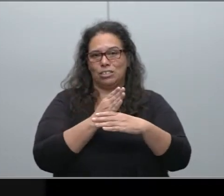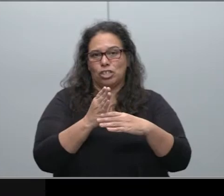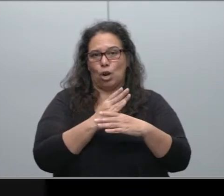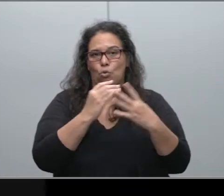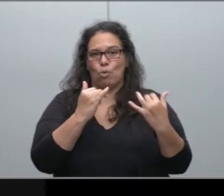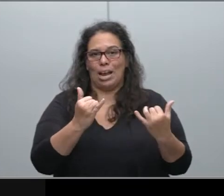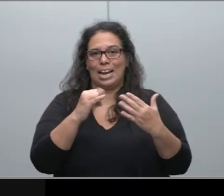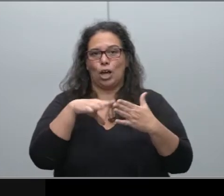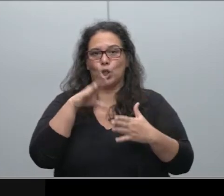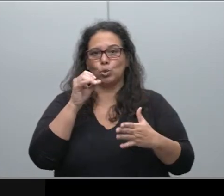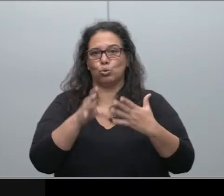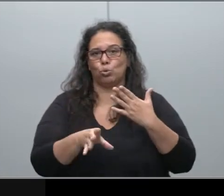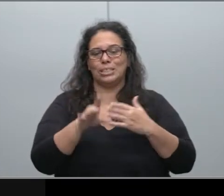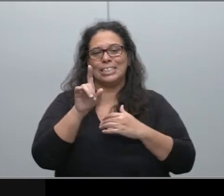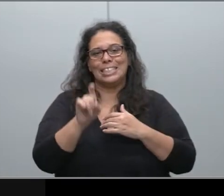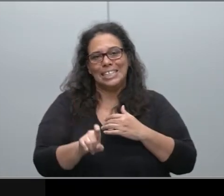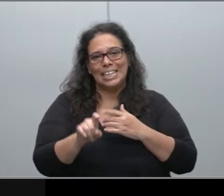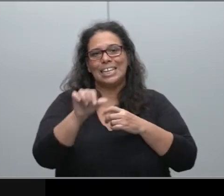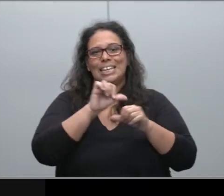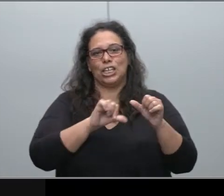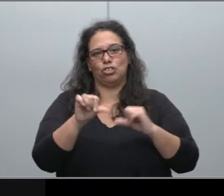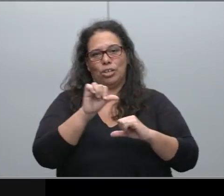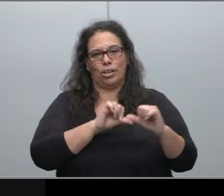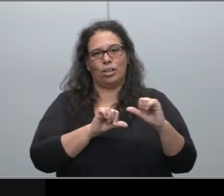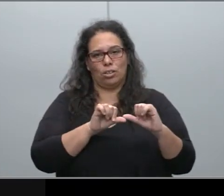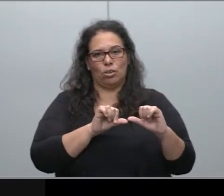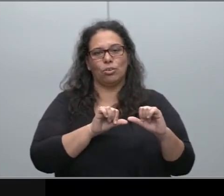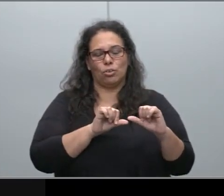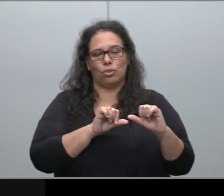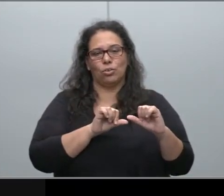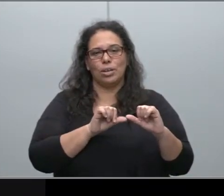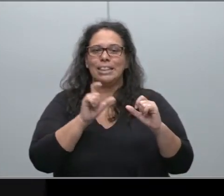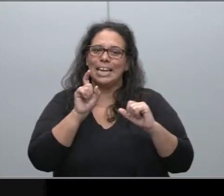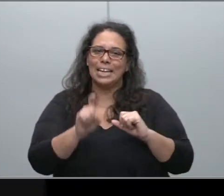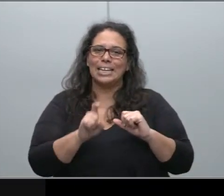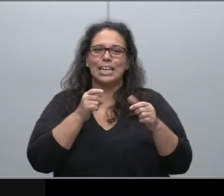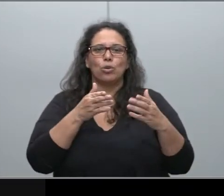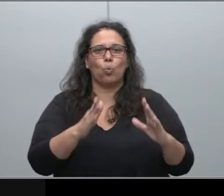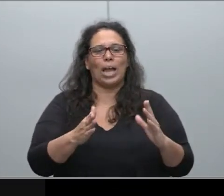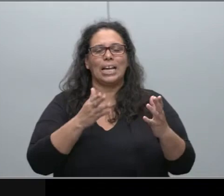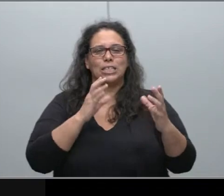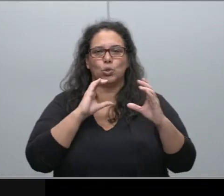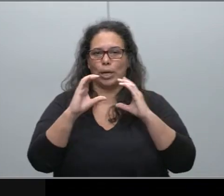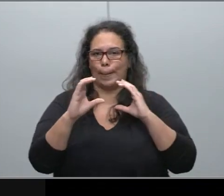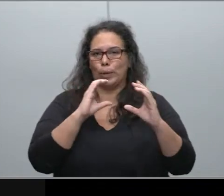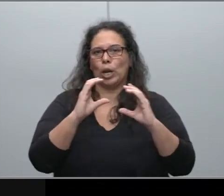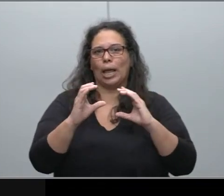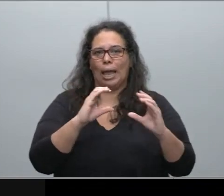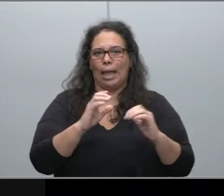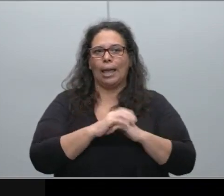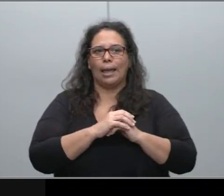as part of our data that we are getting. And I want you to know that that is something